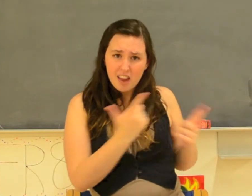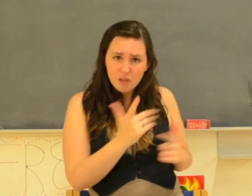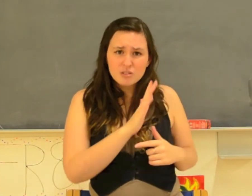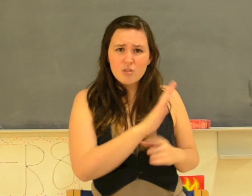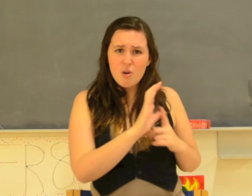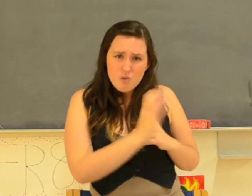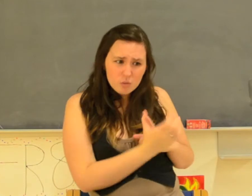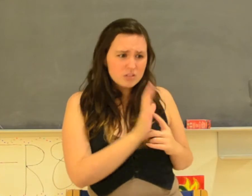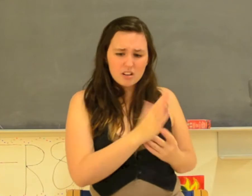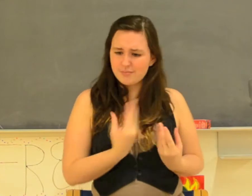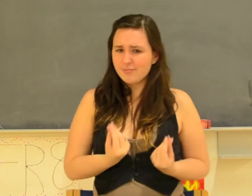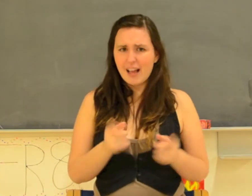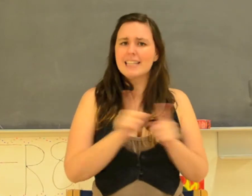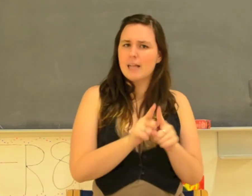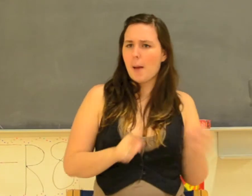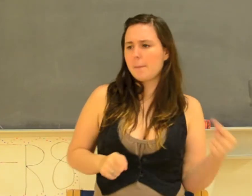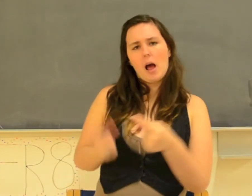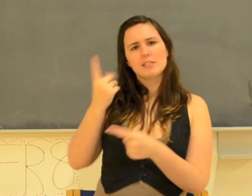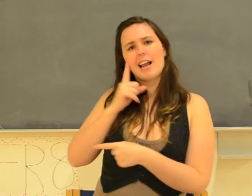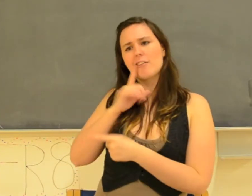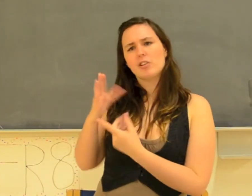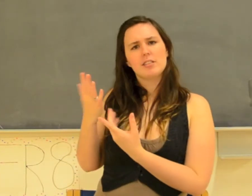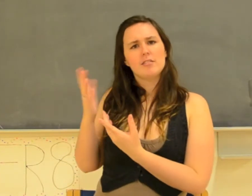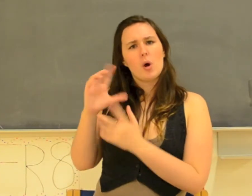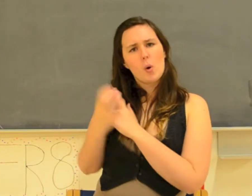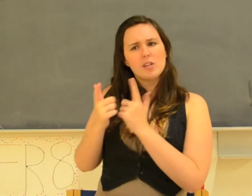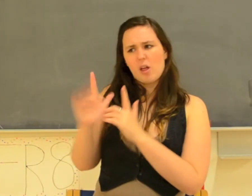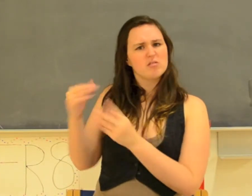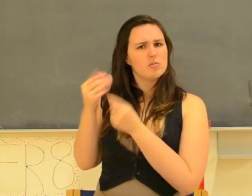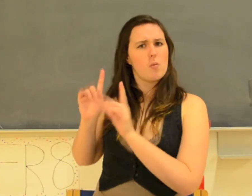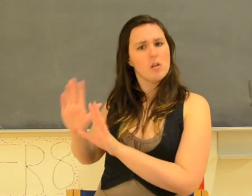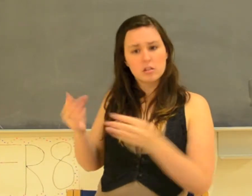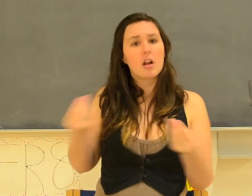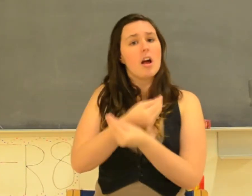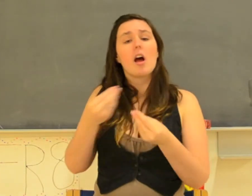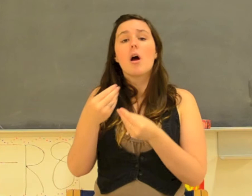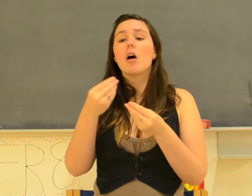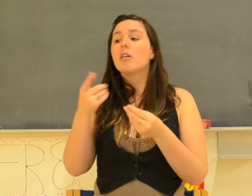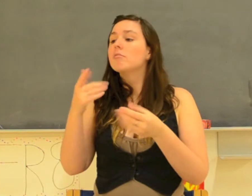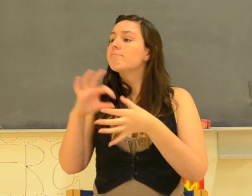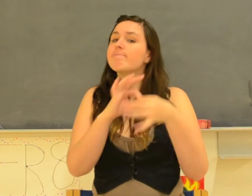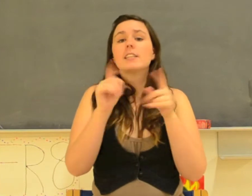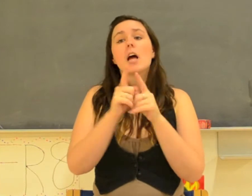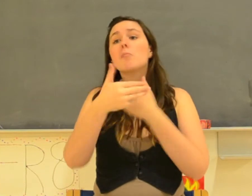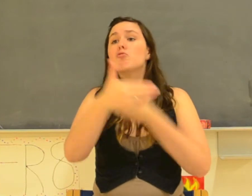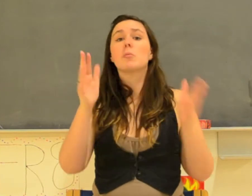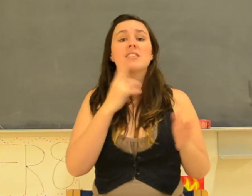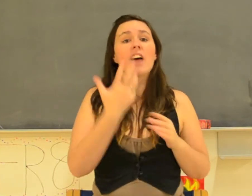people's language and culture and for the Deaf people to understand hearing people too. Cooperation is essential in